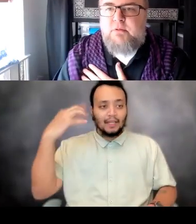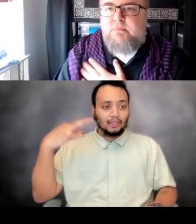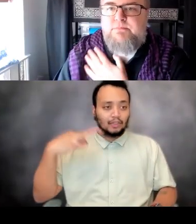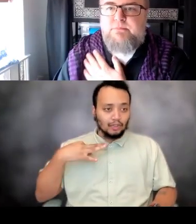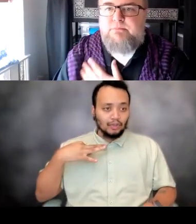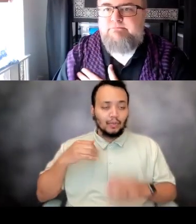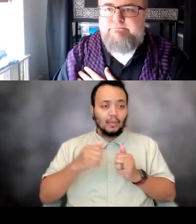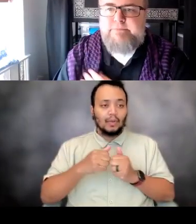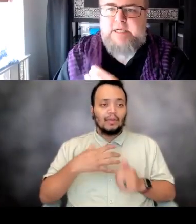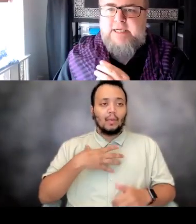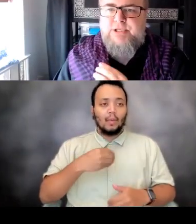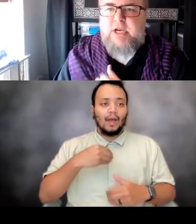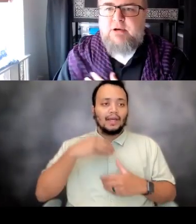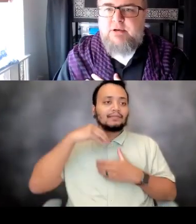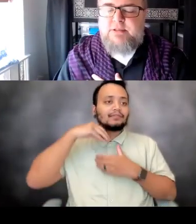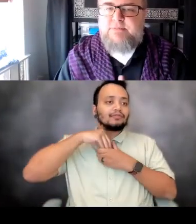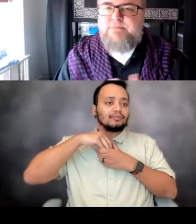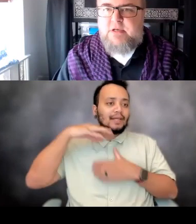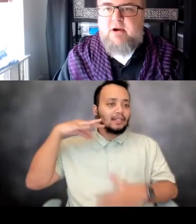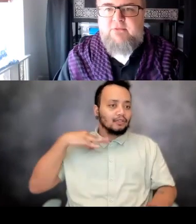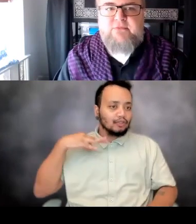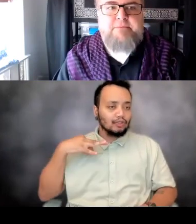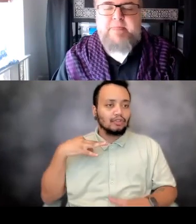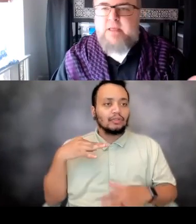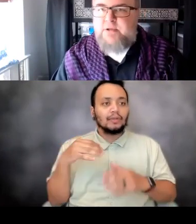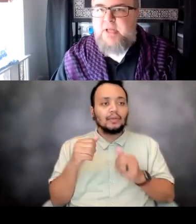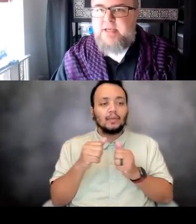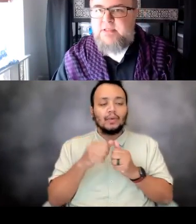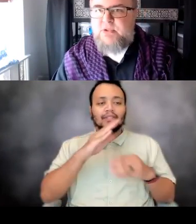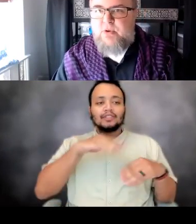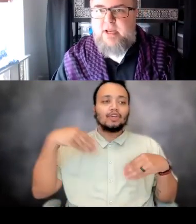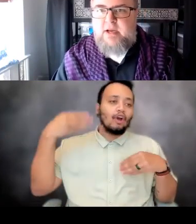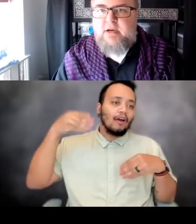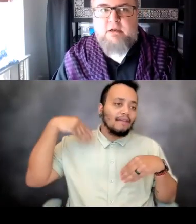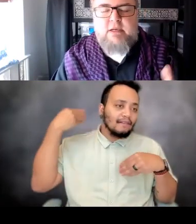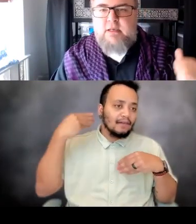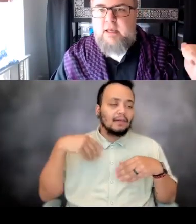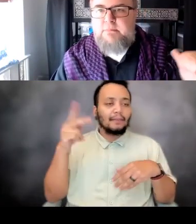a purple checkered scarf, glasses, short hair.